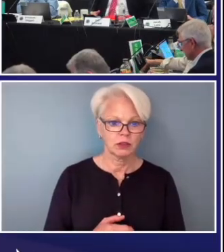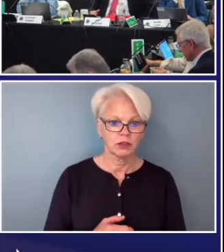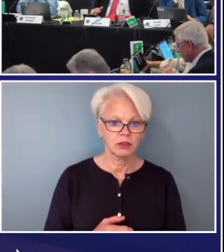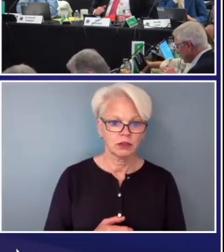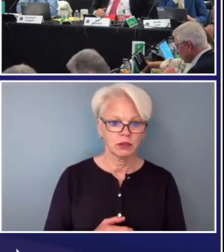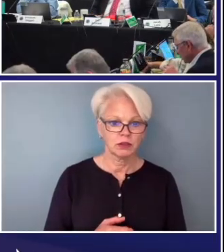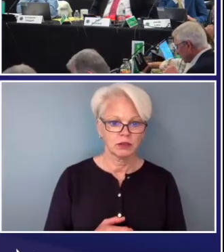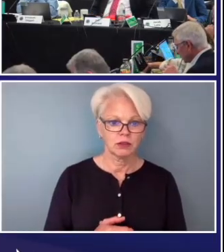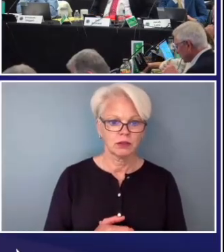Do you want to speak to that, Jennifer?